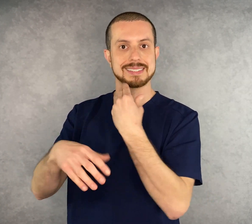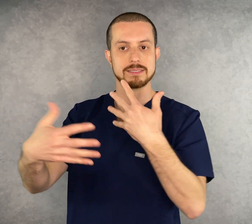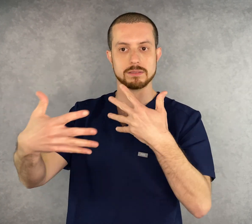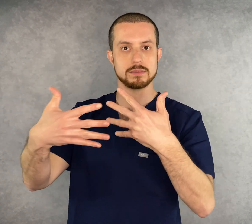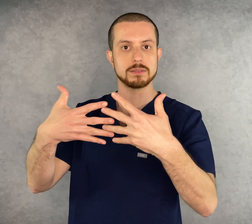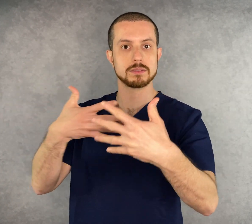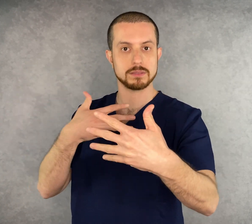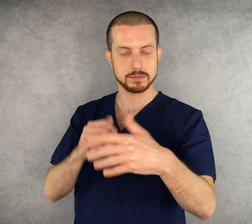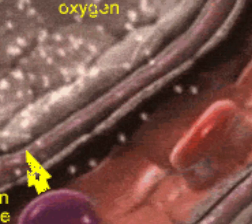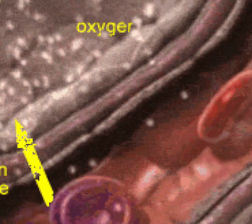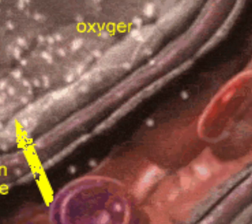will enter the alveoli.